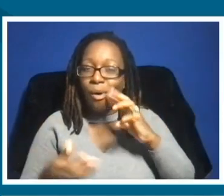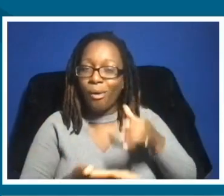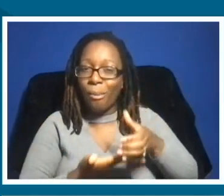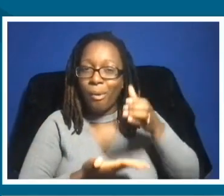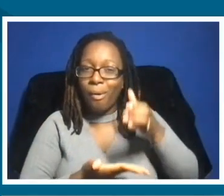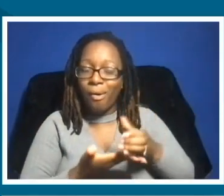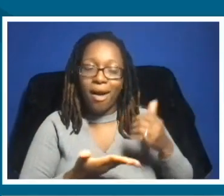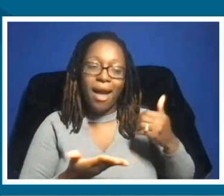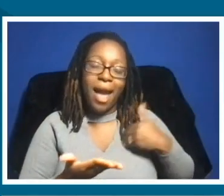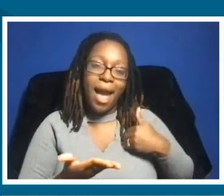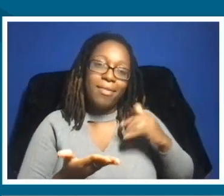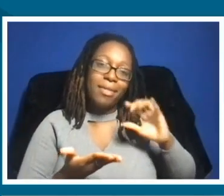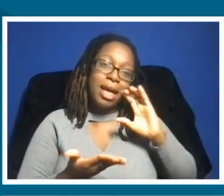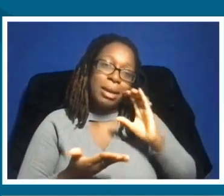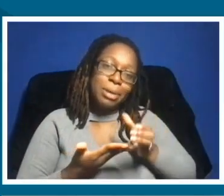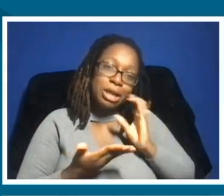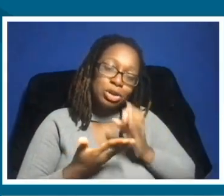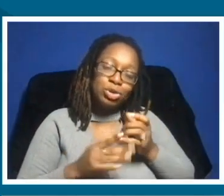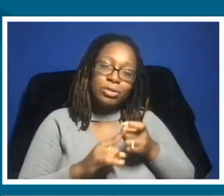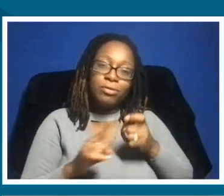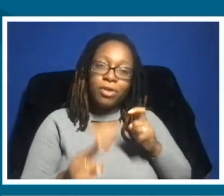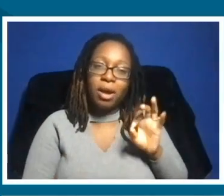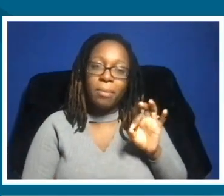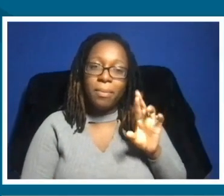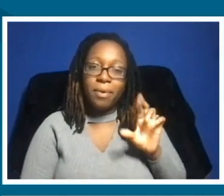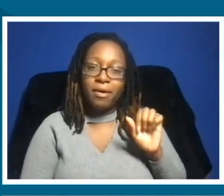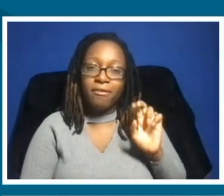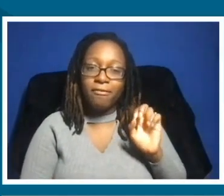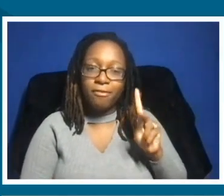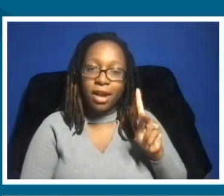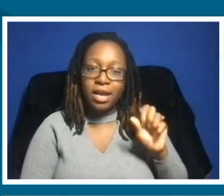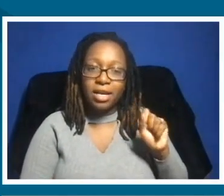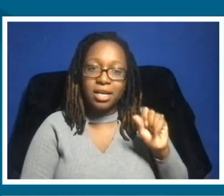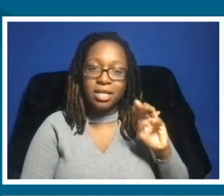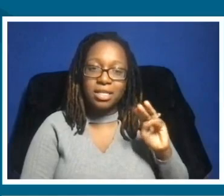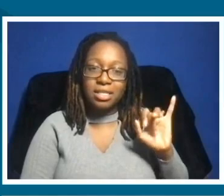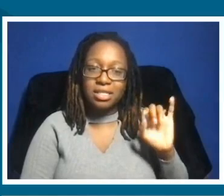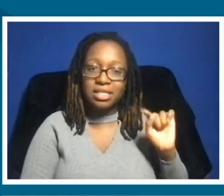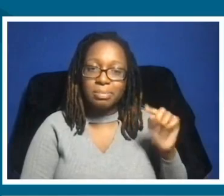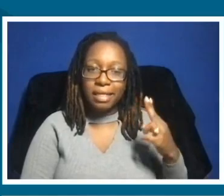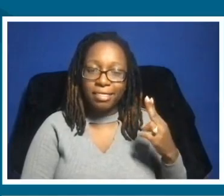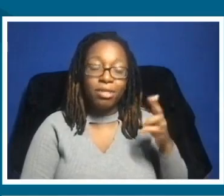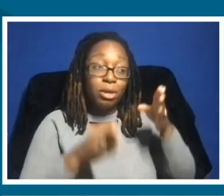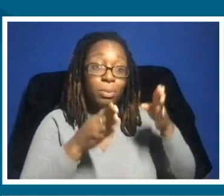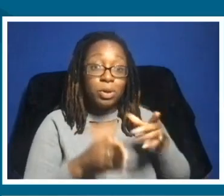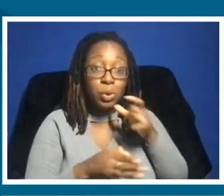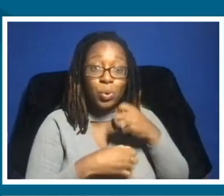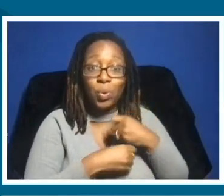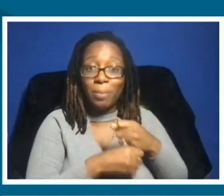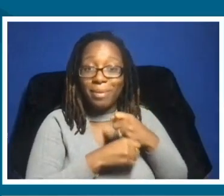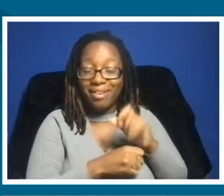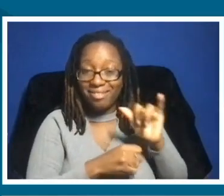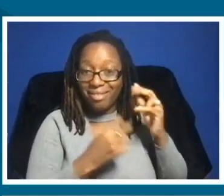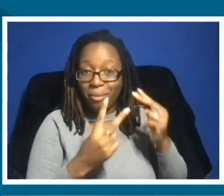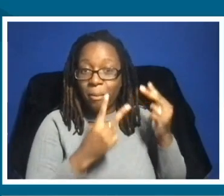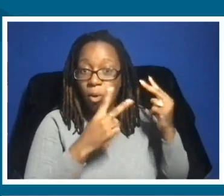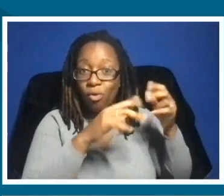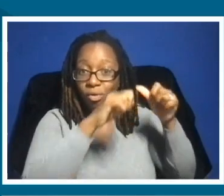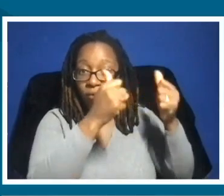quotes from frank smith the person who's responsible for creating that memorial and then